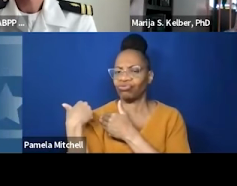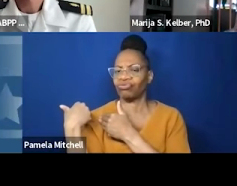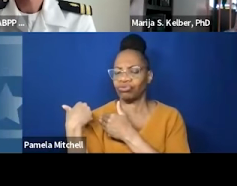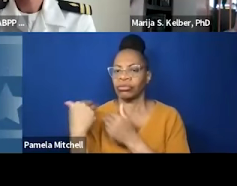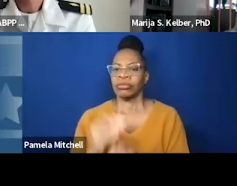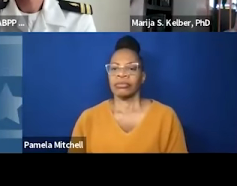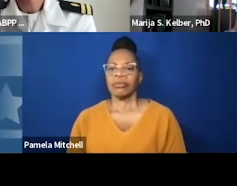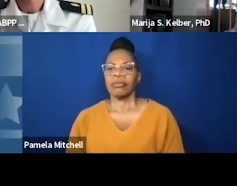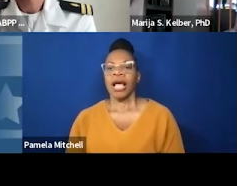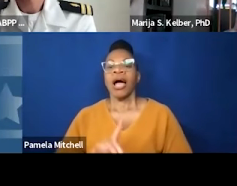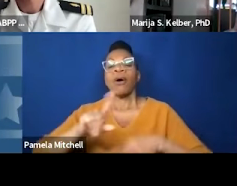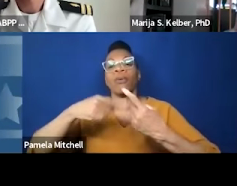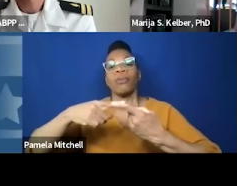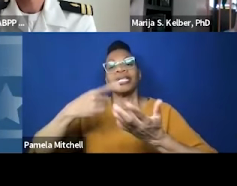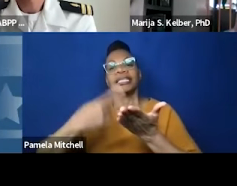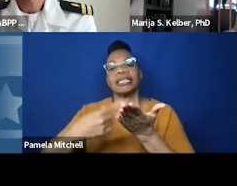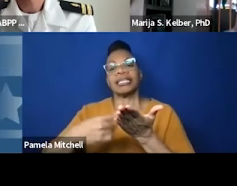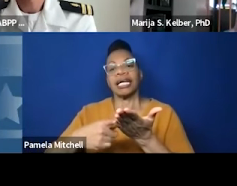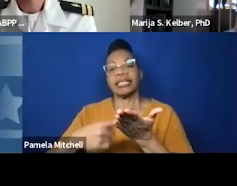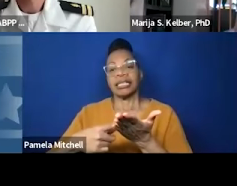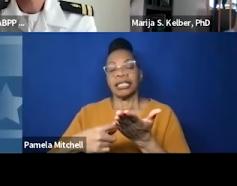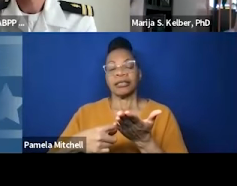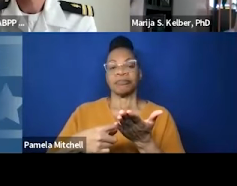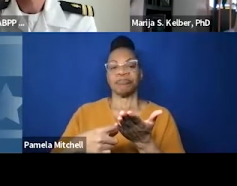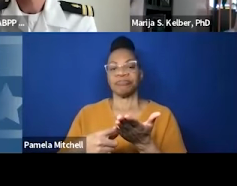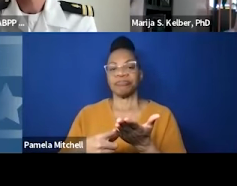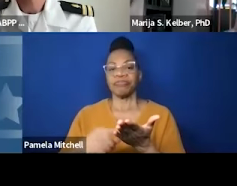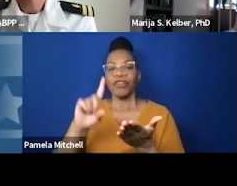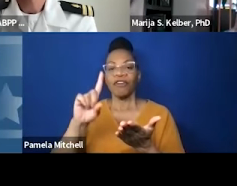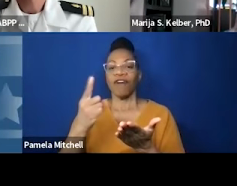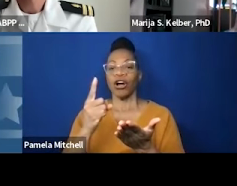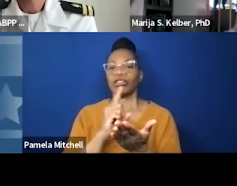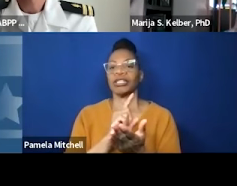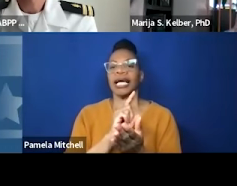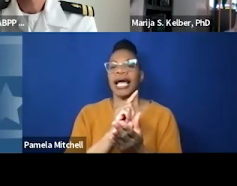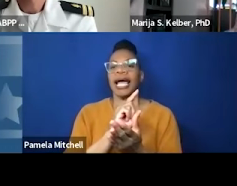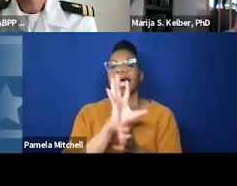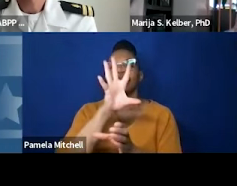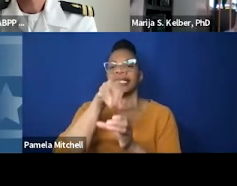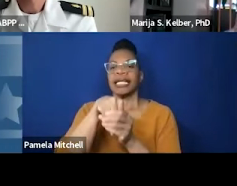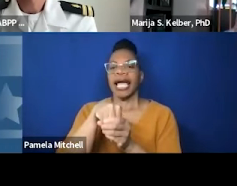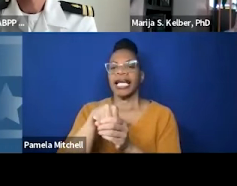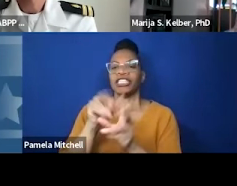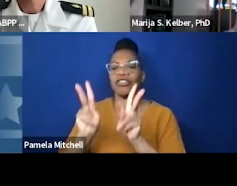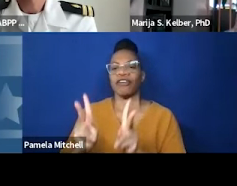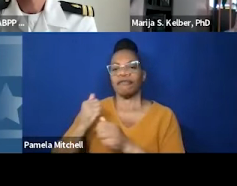Really when you're talking about one of the first things I want to talk about, about engaging veterans in the criminal justice space